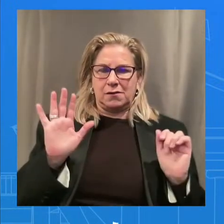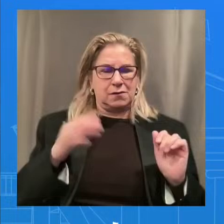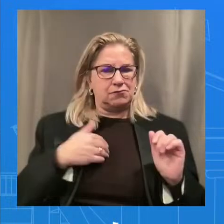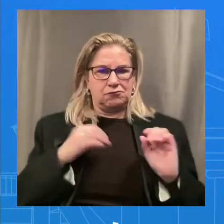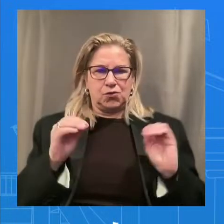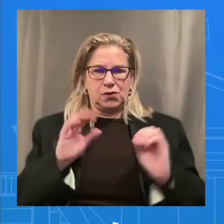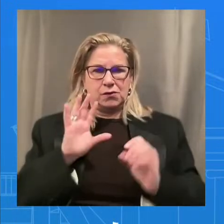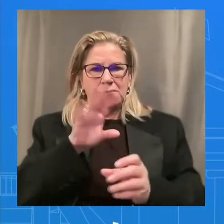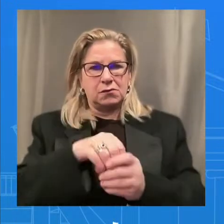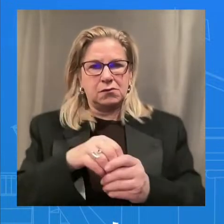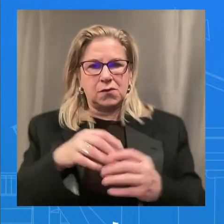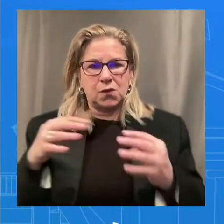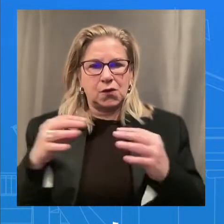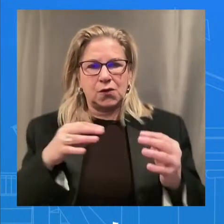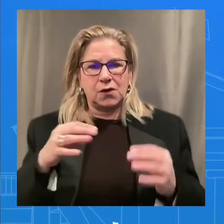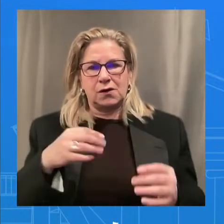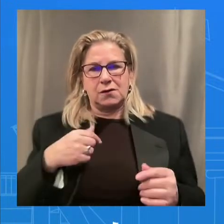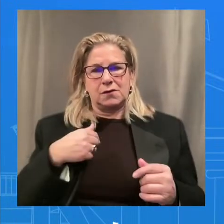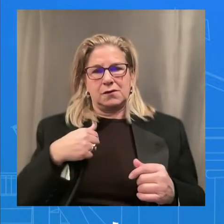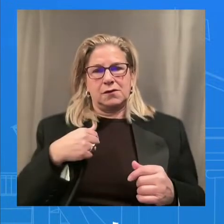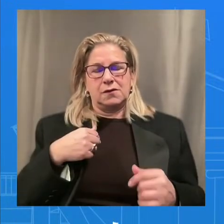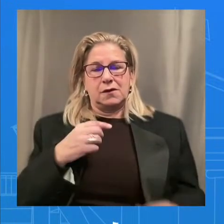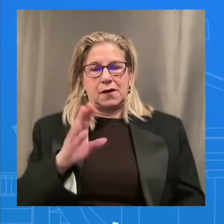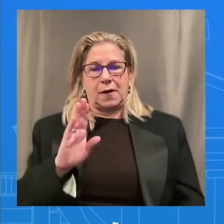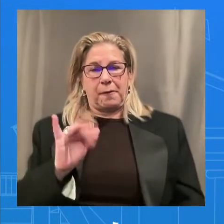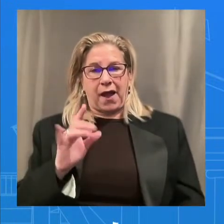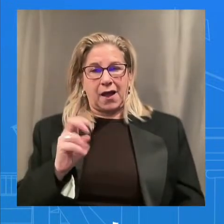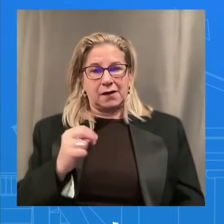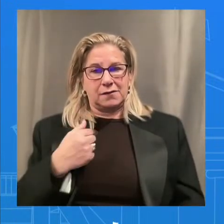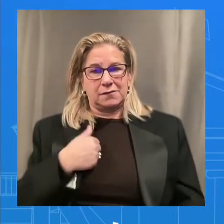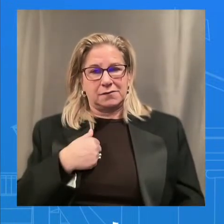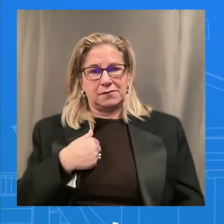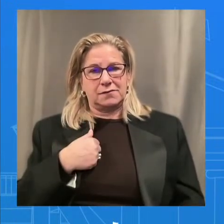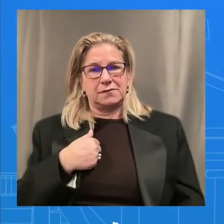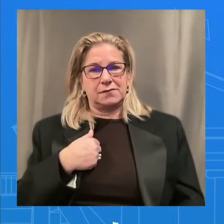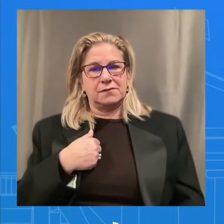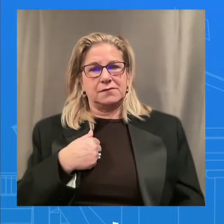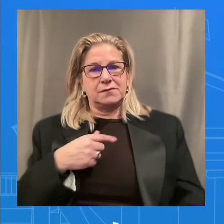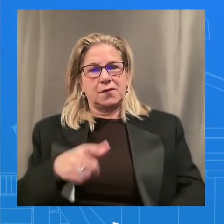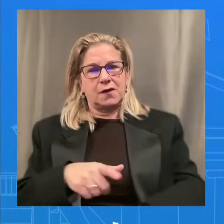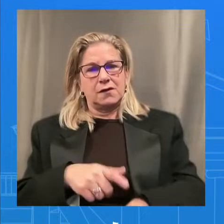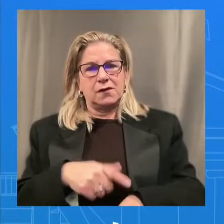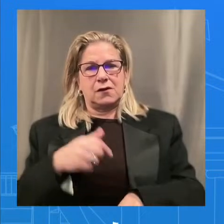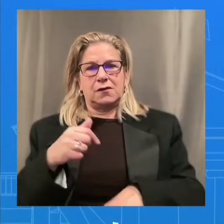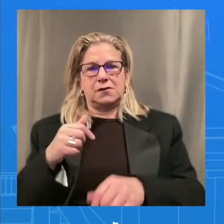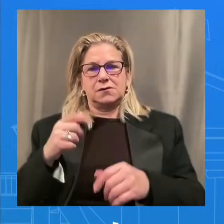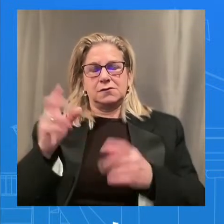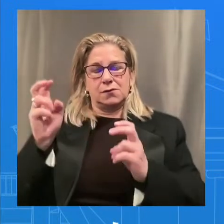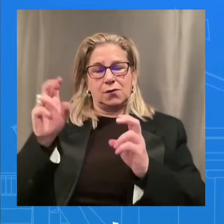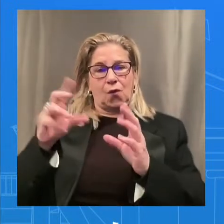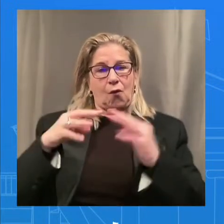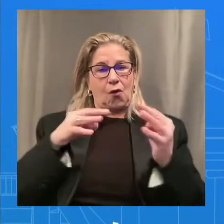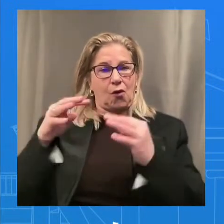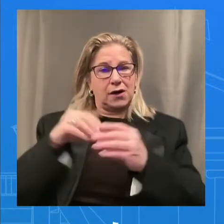sending American men and women to fight and die in a foreign land, year after year after year. President Biden was not going to hand that off,